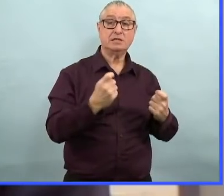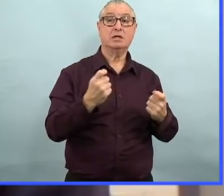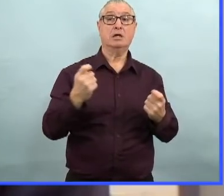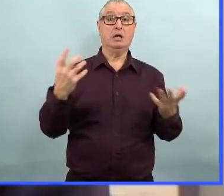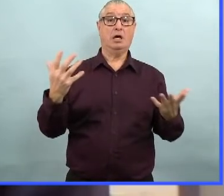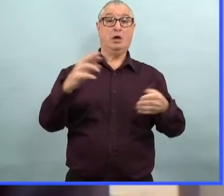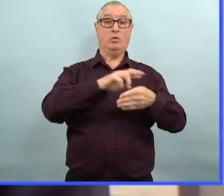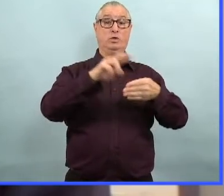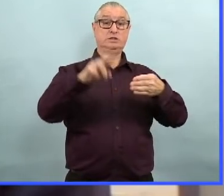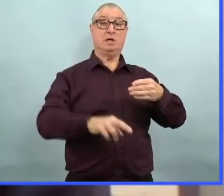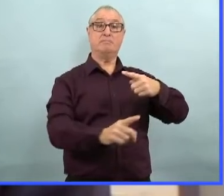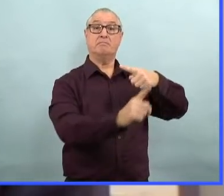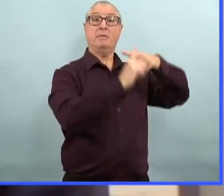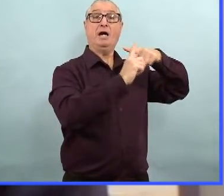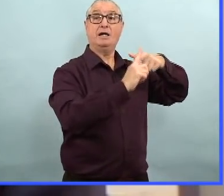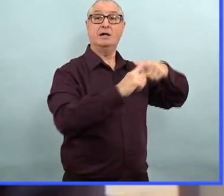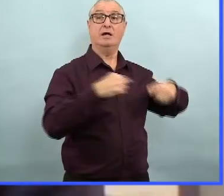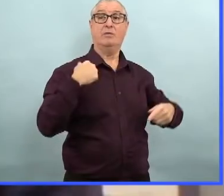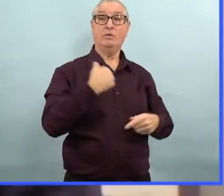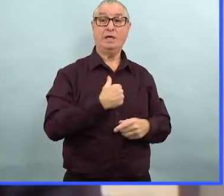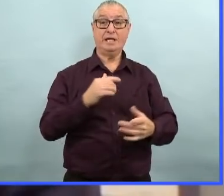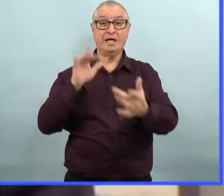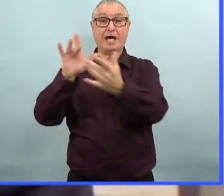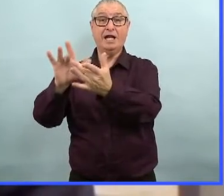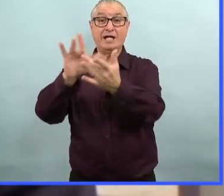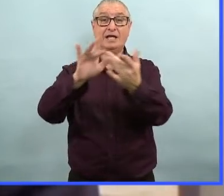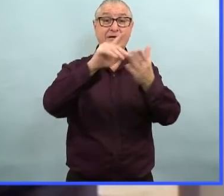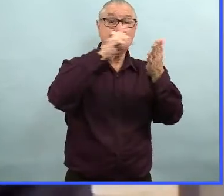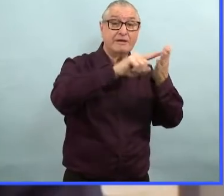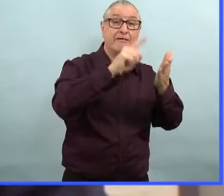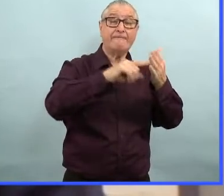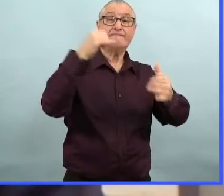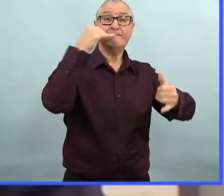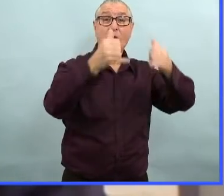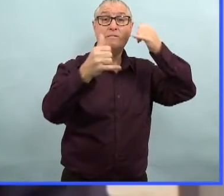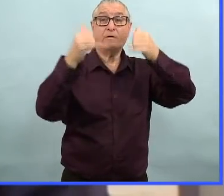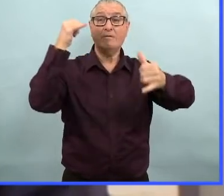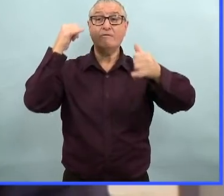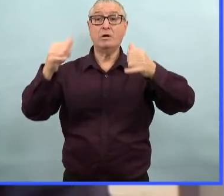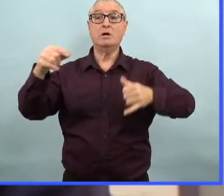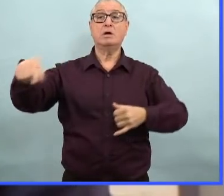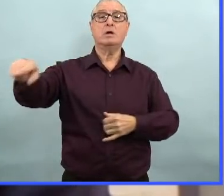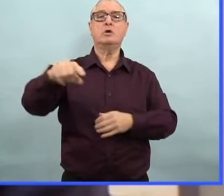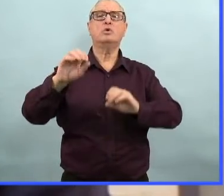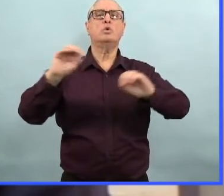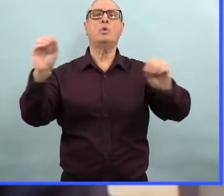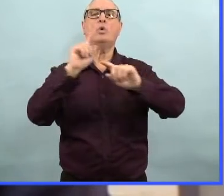positives and so really we want that messaging if if you are symptomatic and going for a test